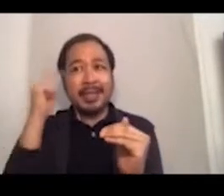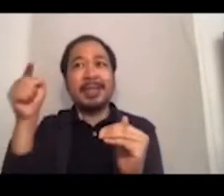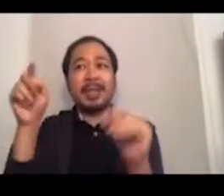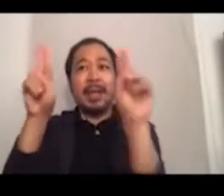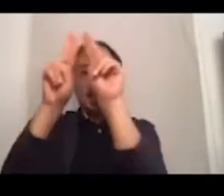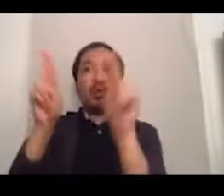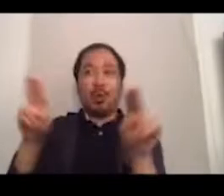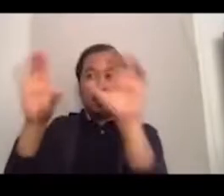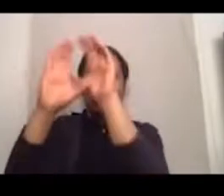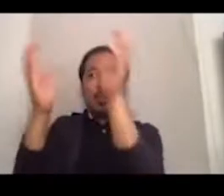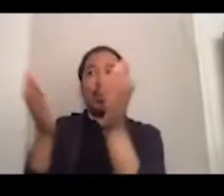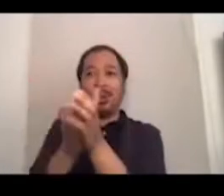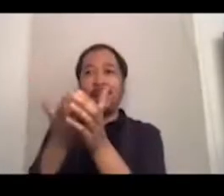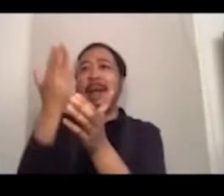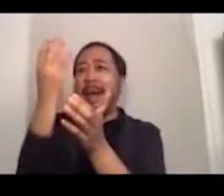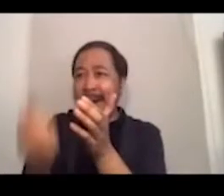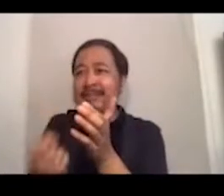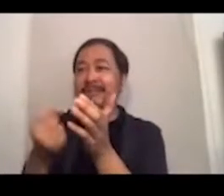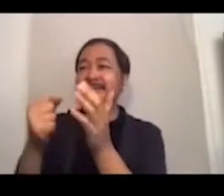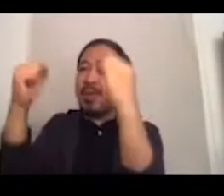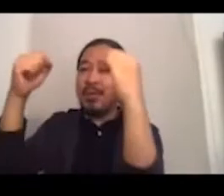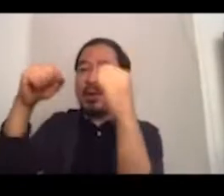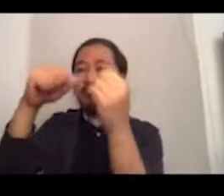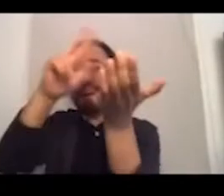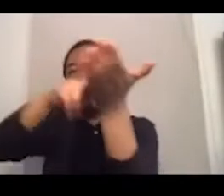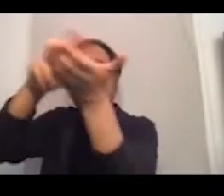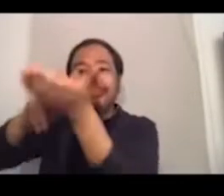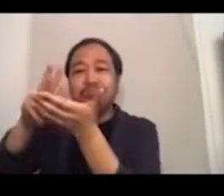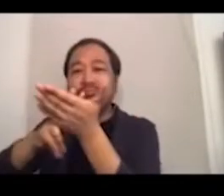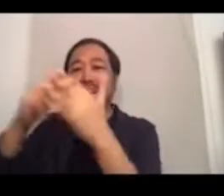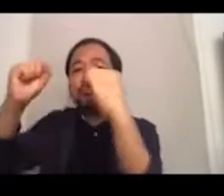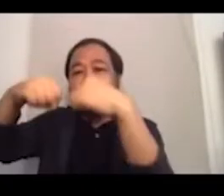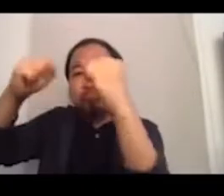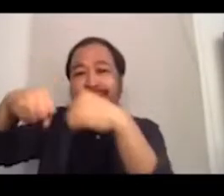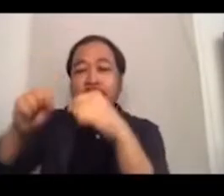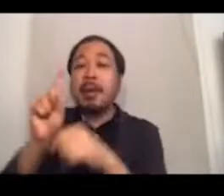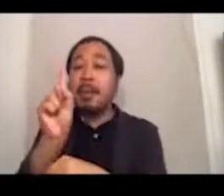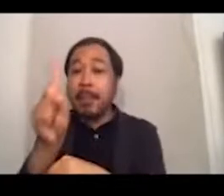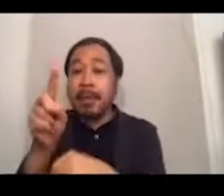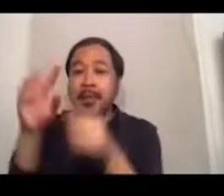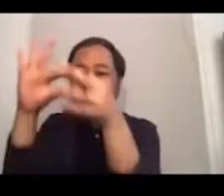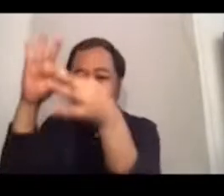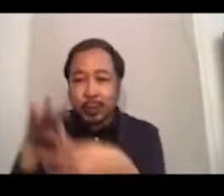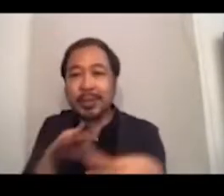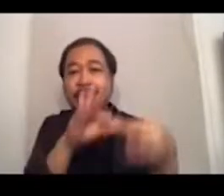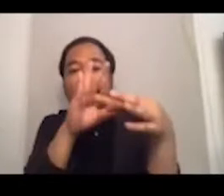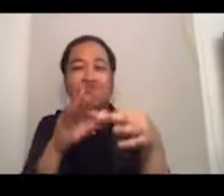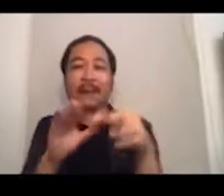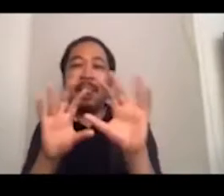and you can join us in ensuring that cities have an inclusive COVID response.